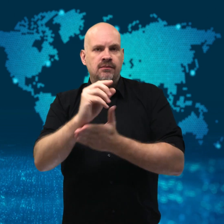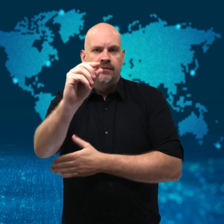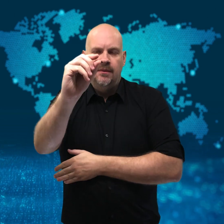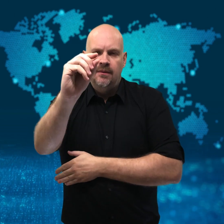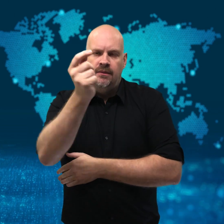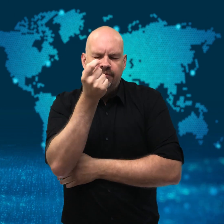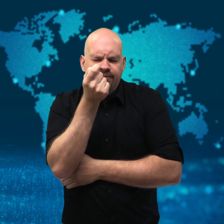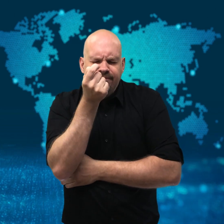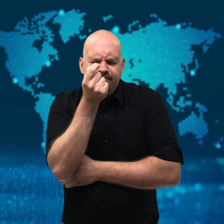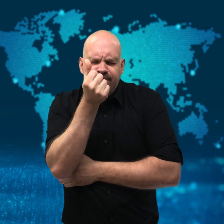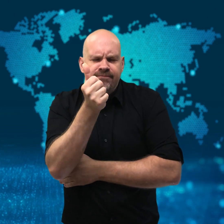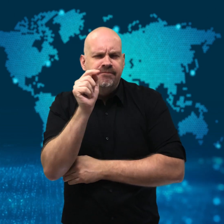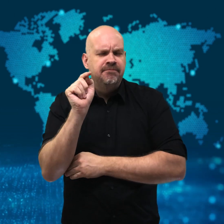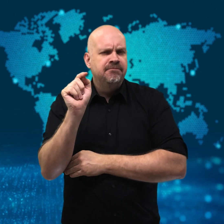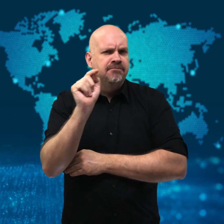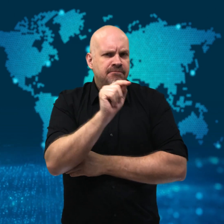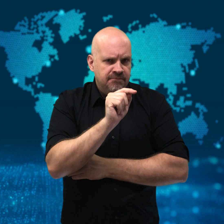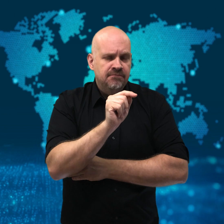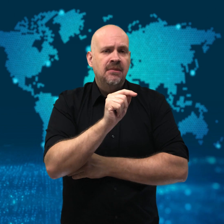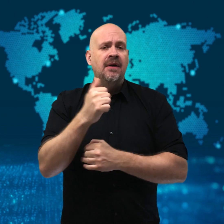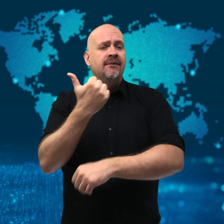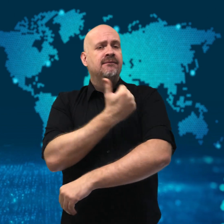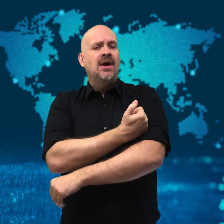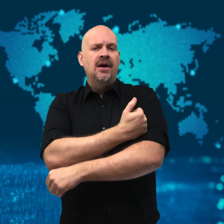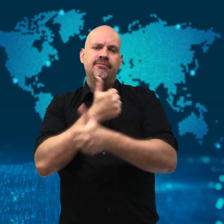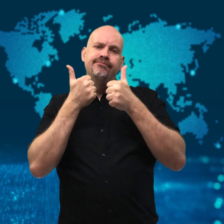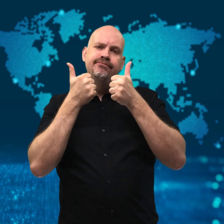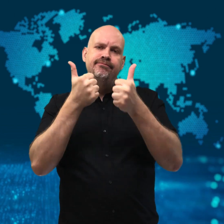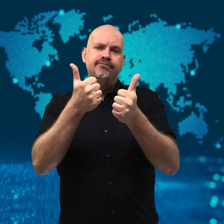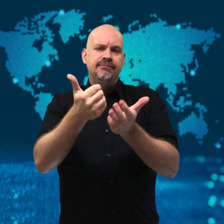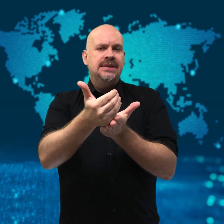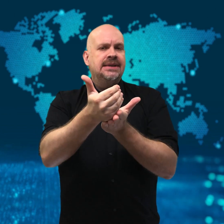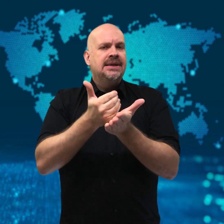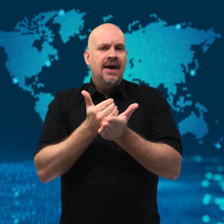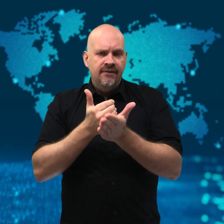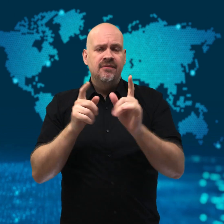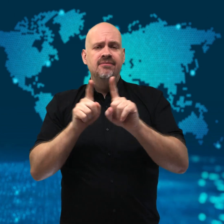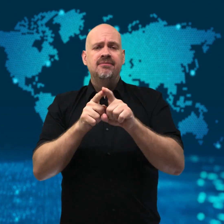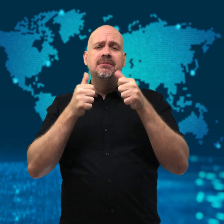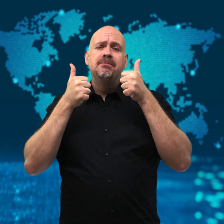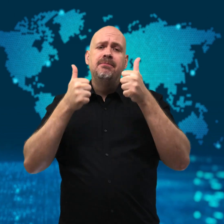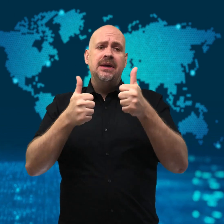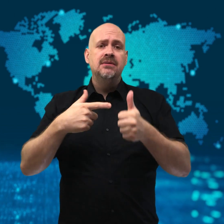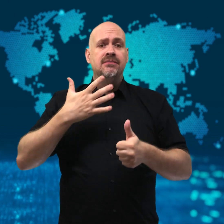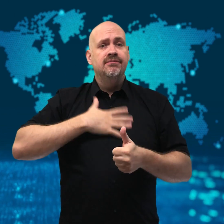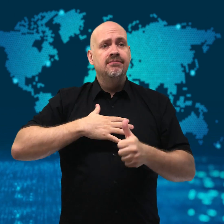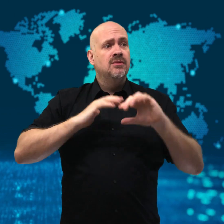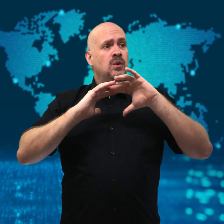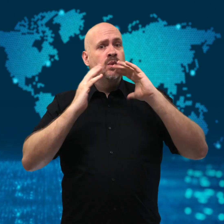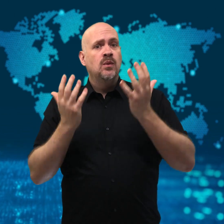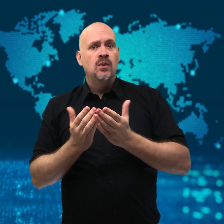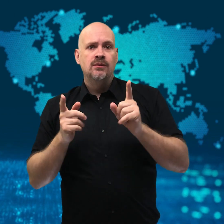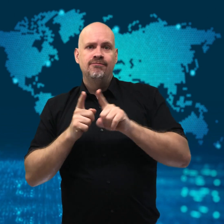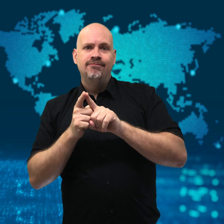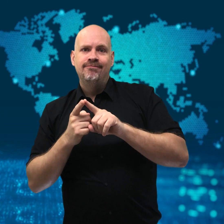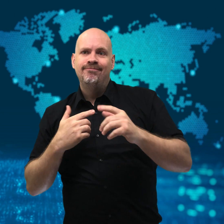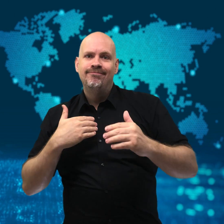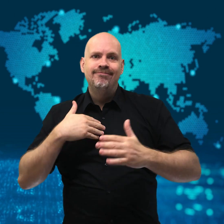New tests have been developed to test people for COVID-19.